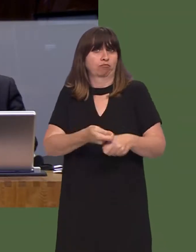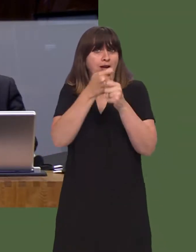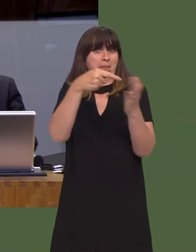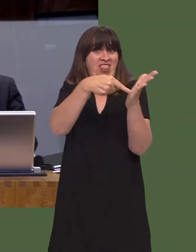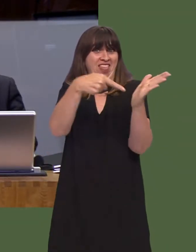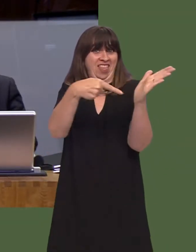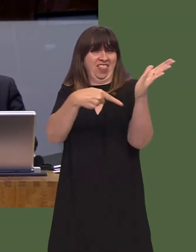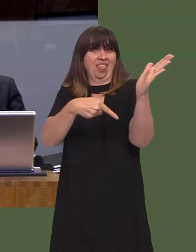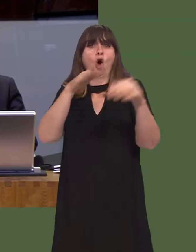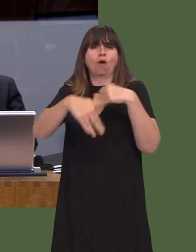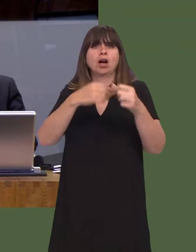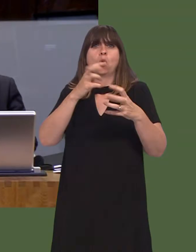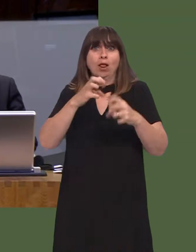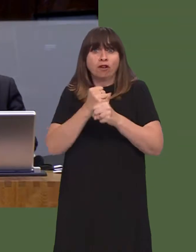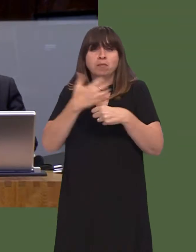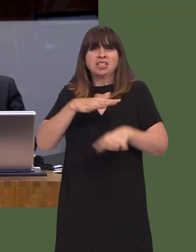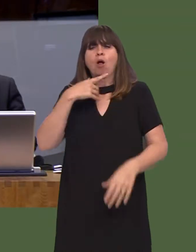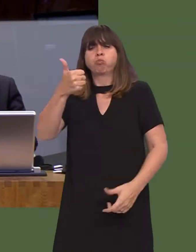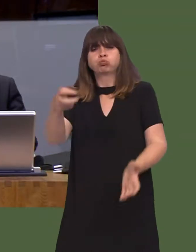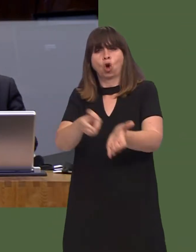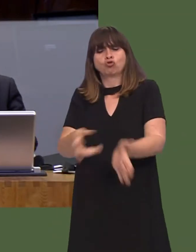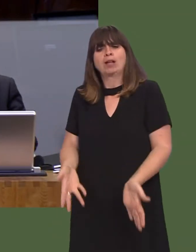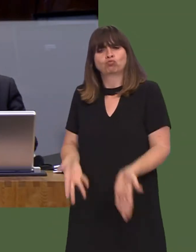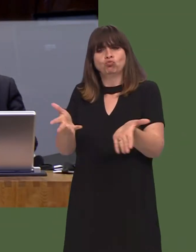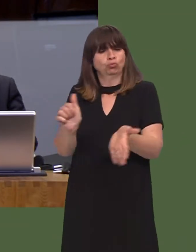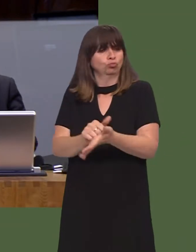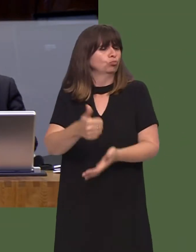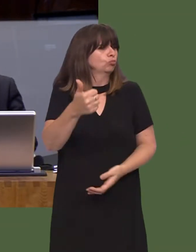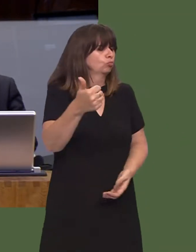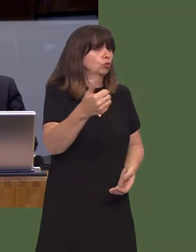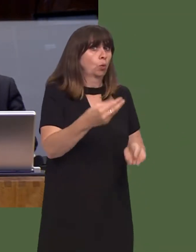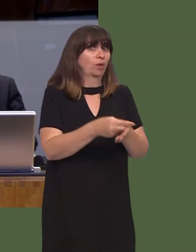cited in several references about giving permission for the contracts to be engaged with with